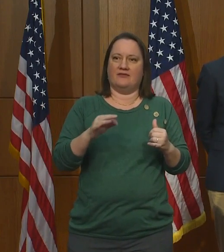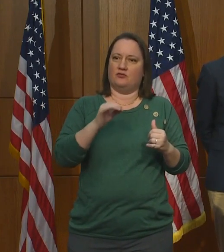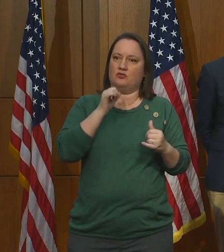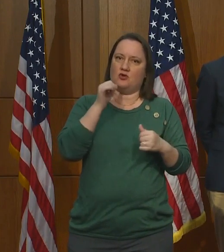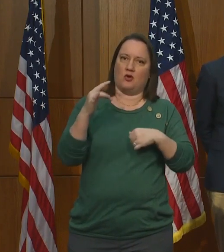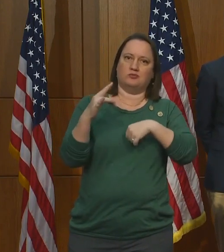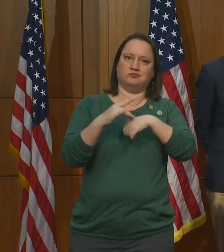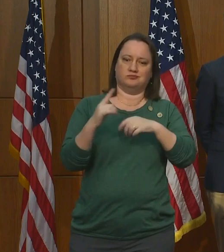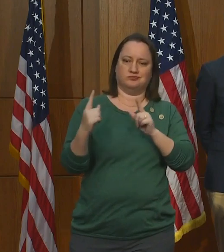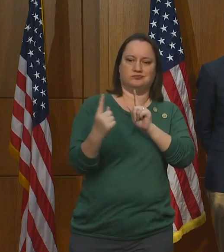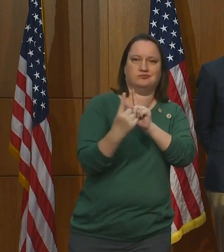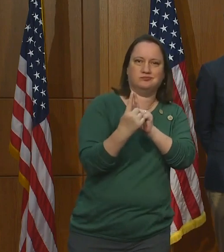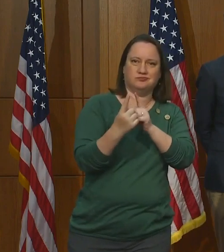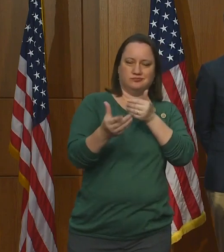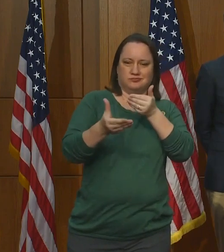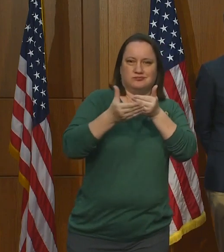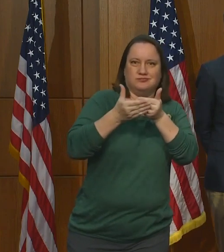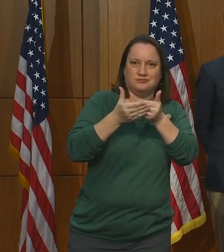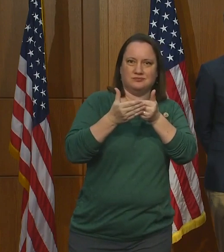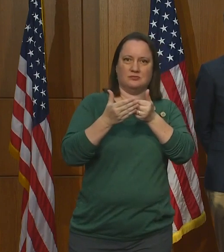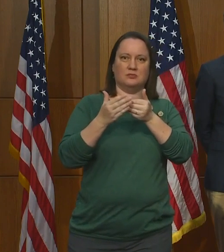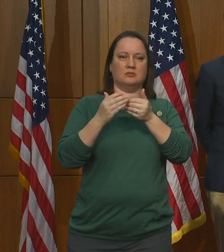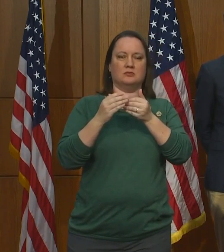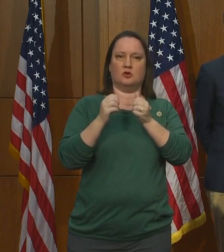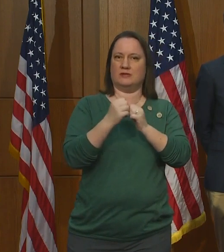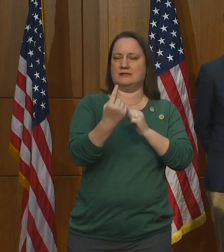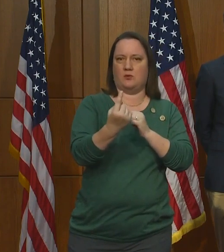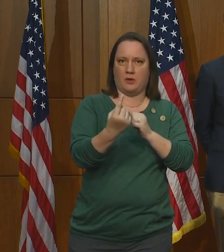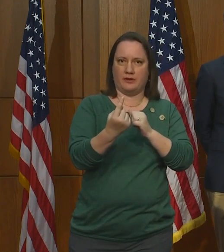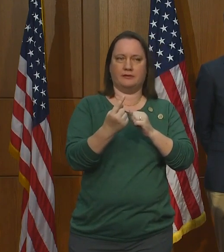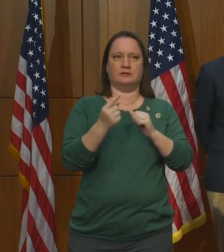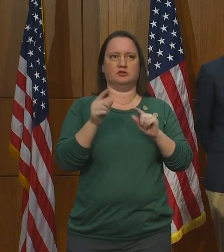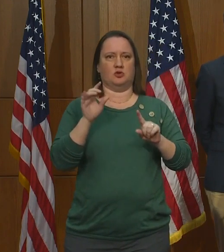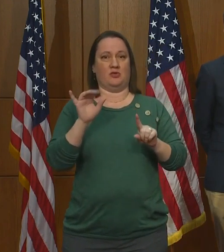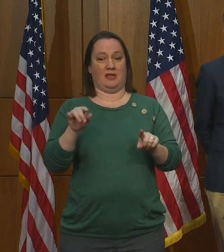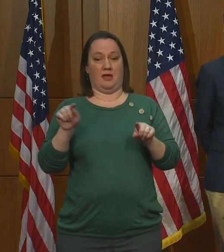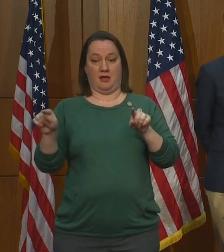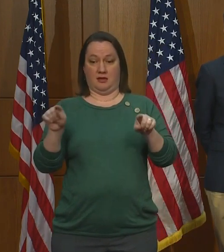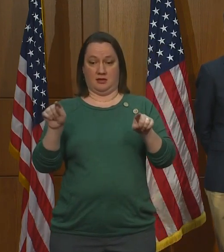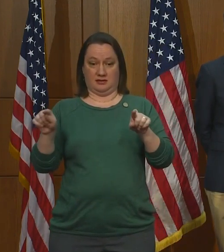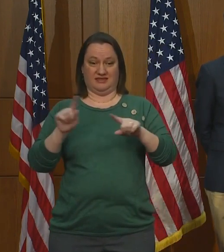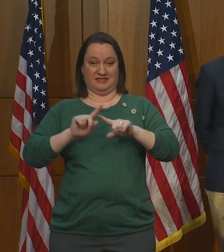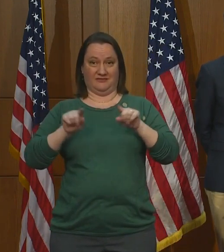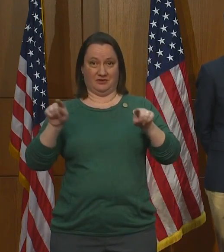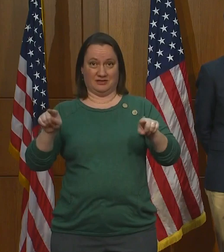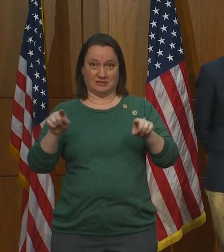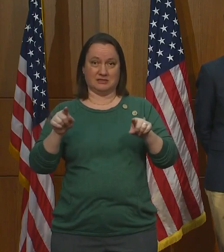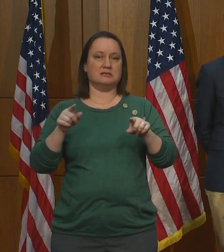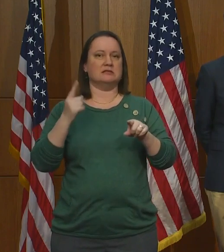PLAY. WITHOUT INTENTIONALLY- COMING ACROSS SOMEONE ELSE AND HAVE BEEN. SUSTAINED CONTACTS